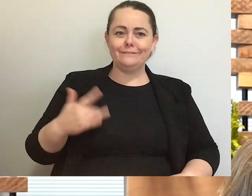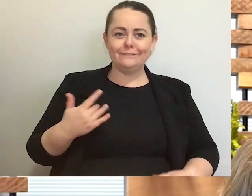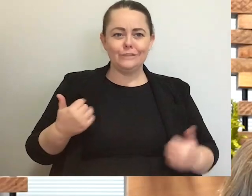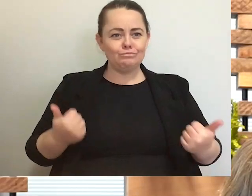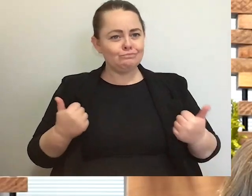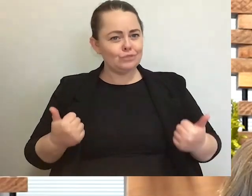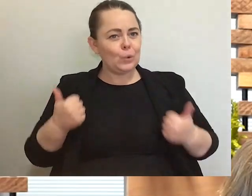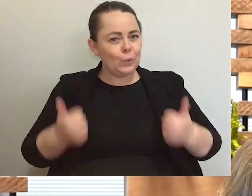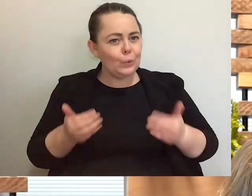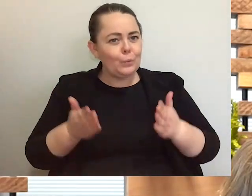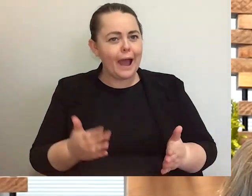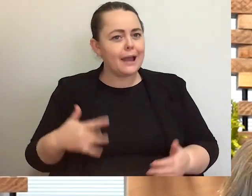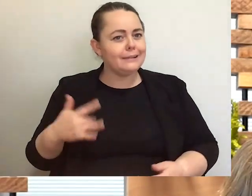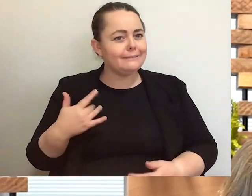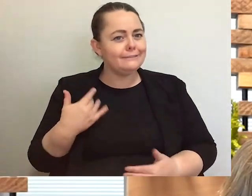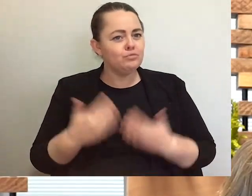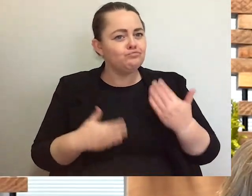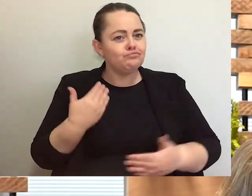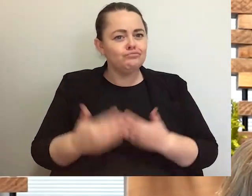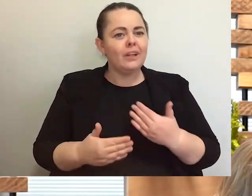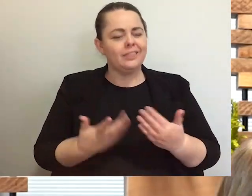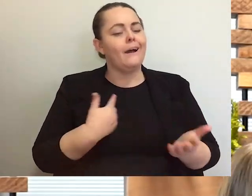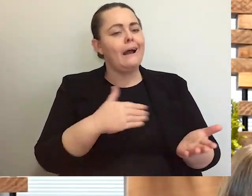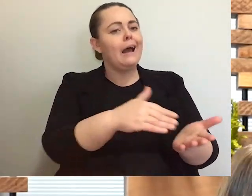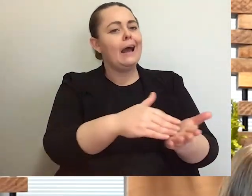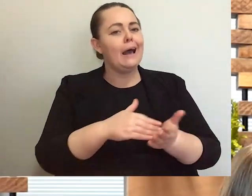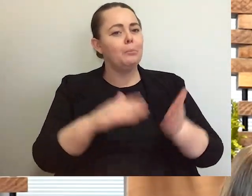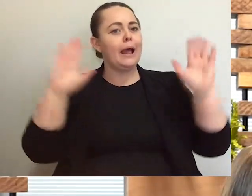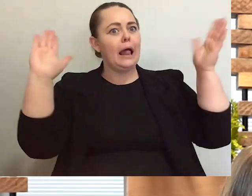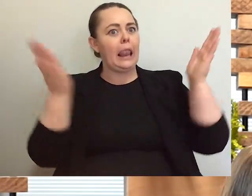is likely to help mitigate those symptoms